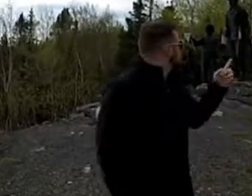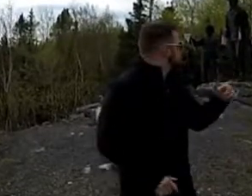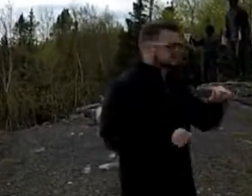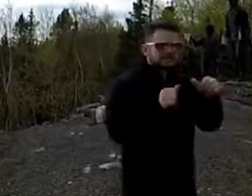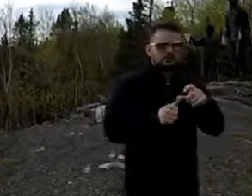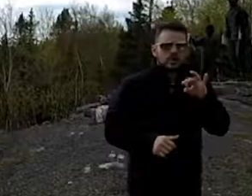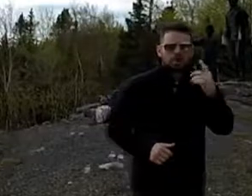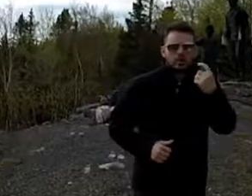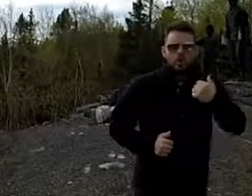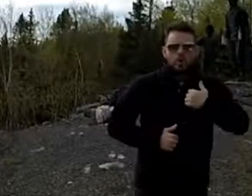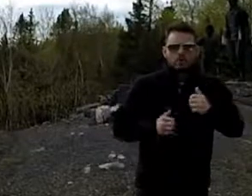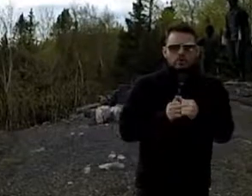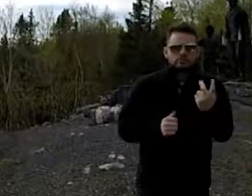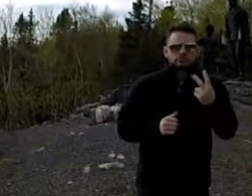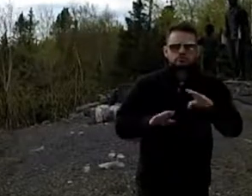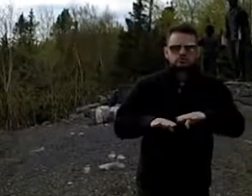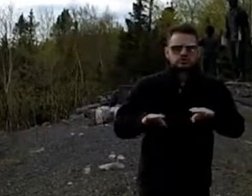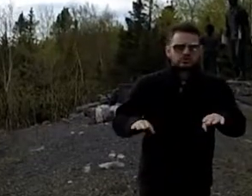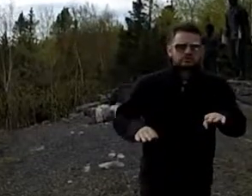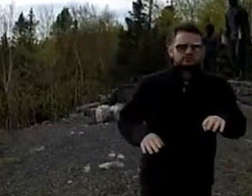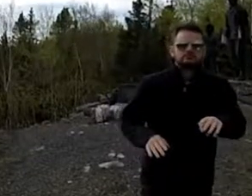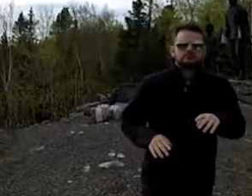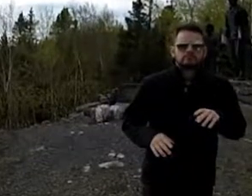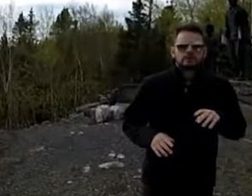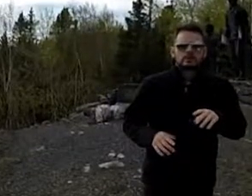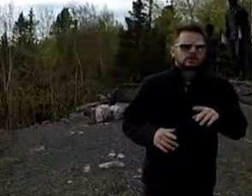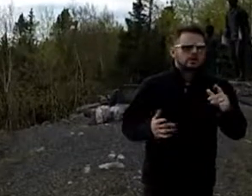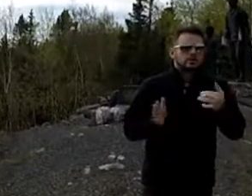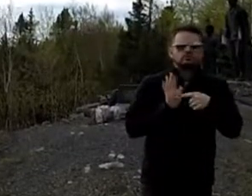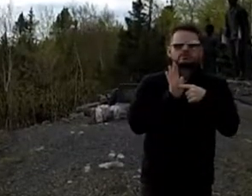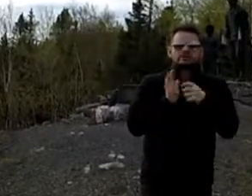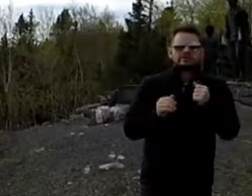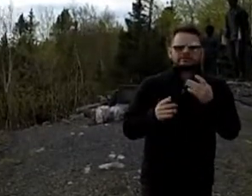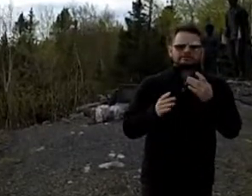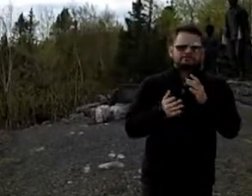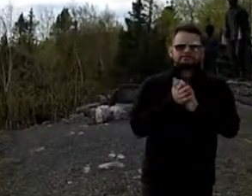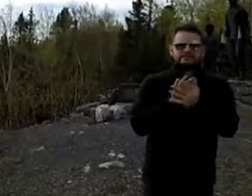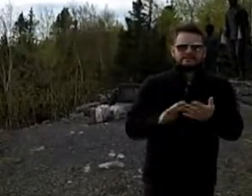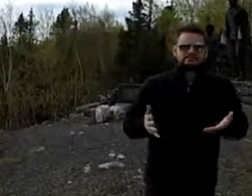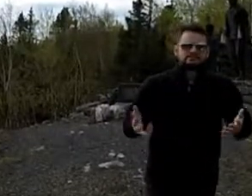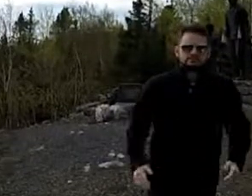There is a statue of a troop with two children, it represents a peace.